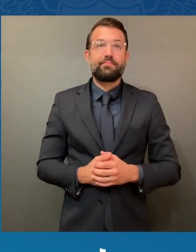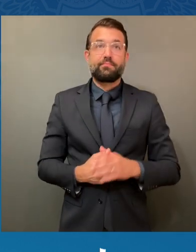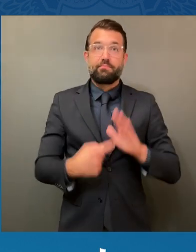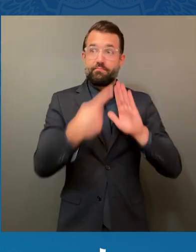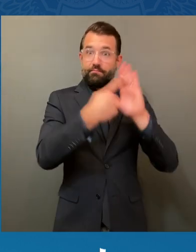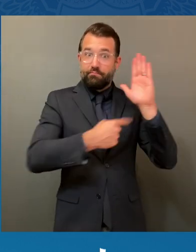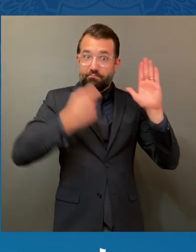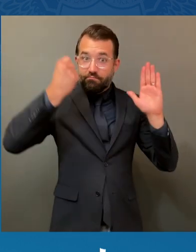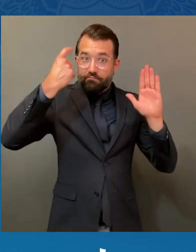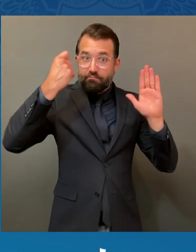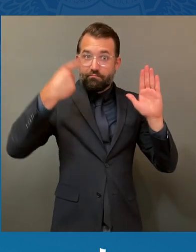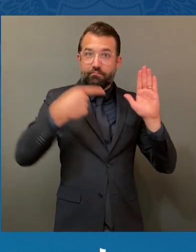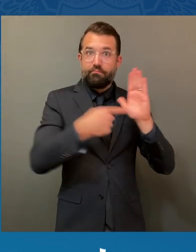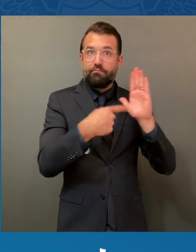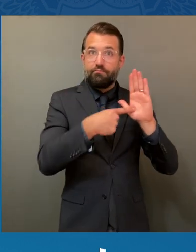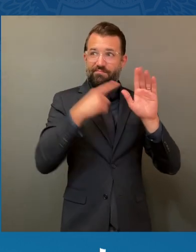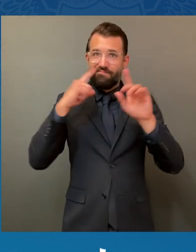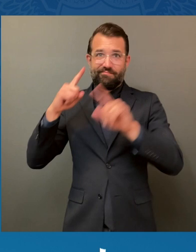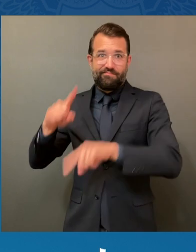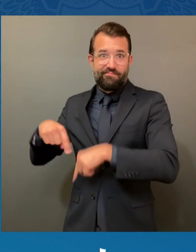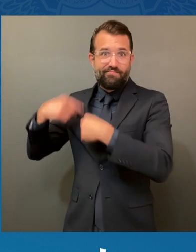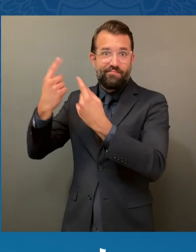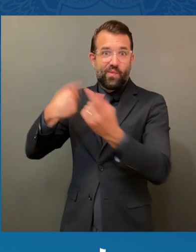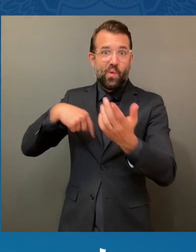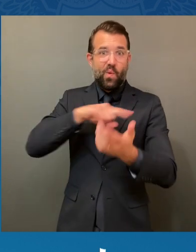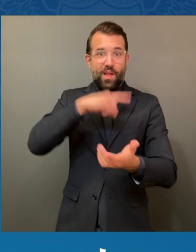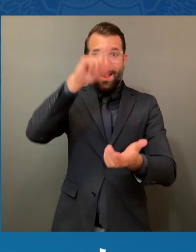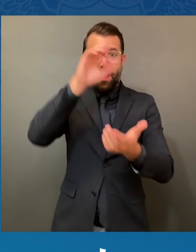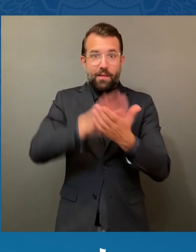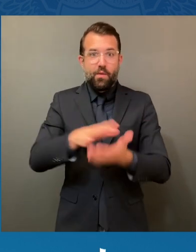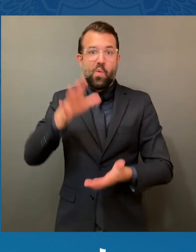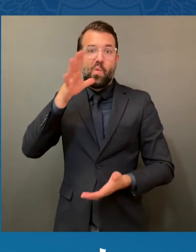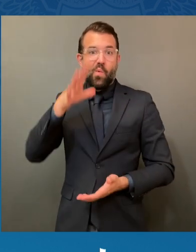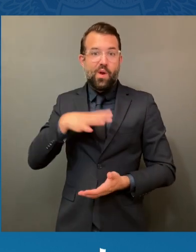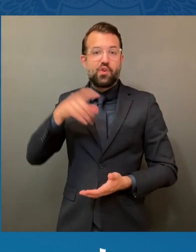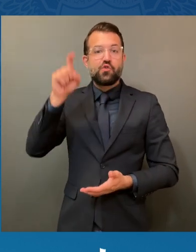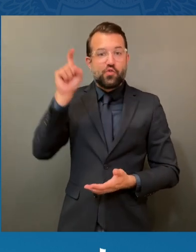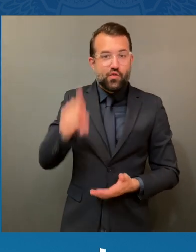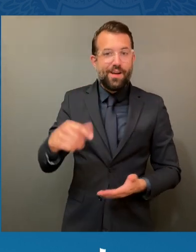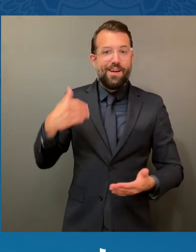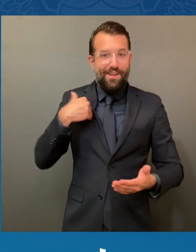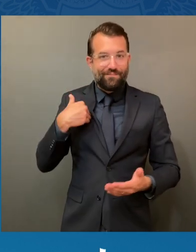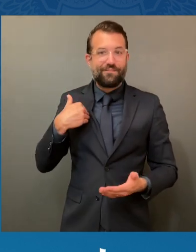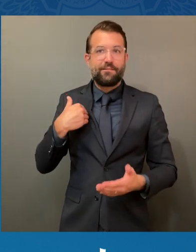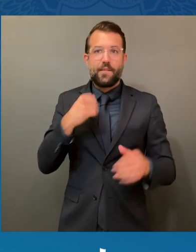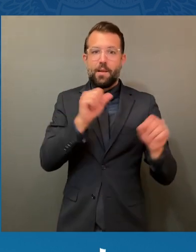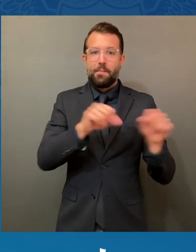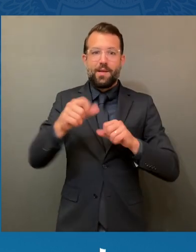we all believe that a woman should have the ability to make the decisions about her body and her life --